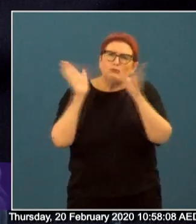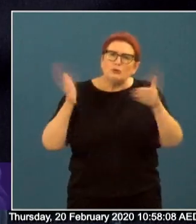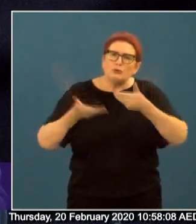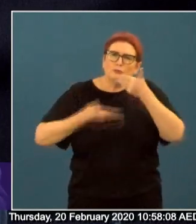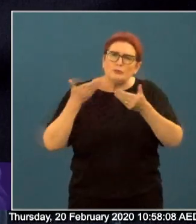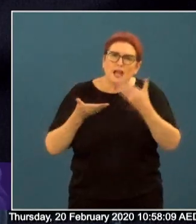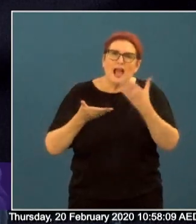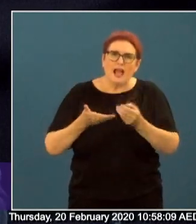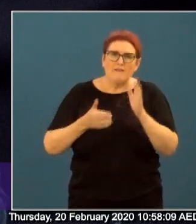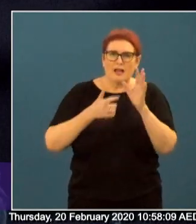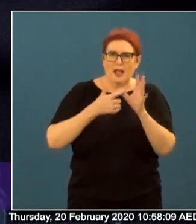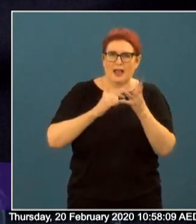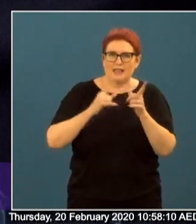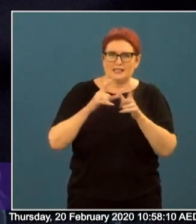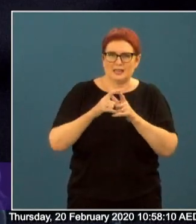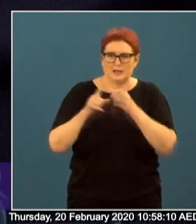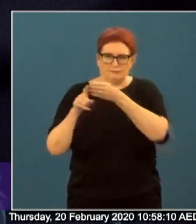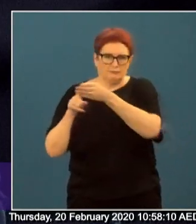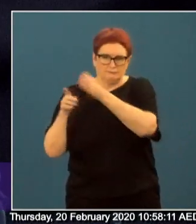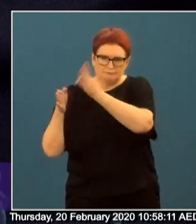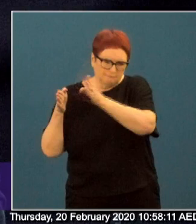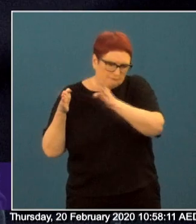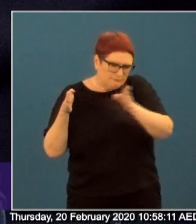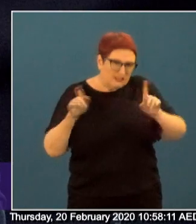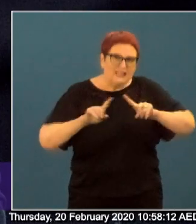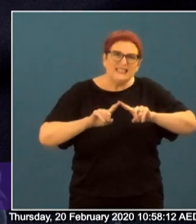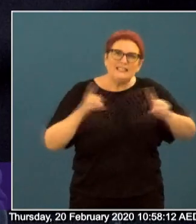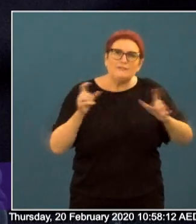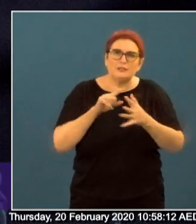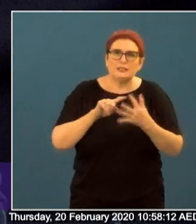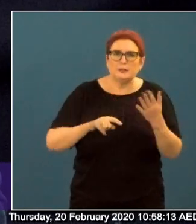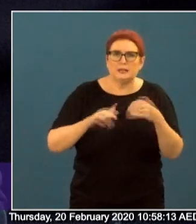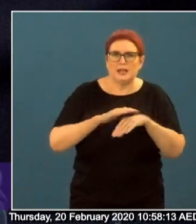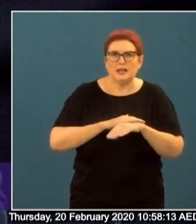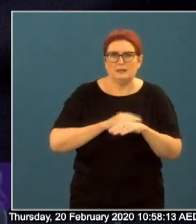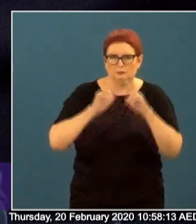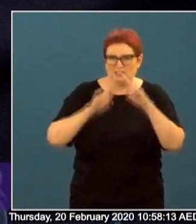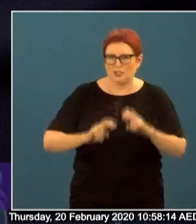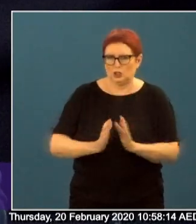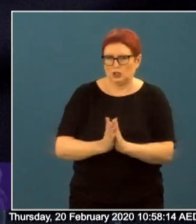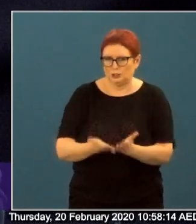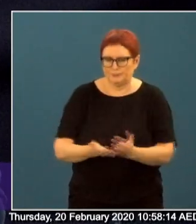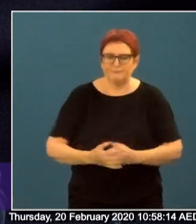autism spectrum disorders within the current diagnostic manuals. This means that many more people are,